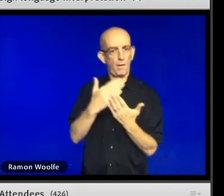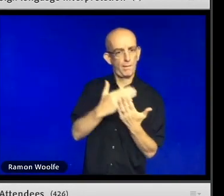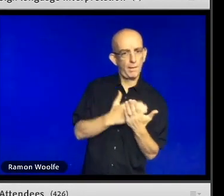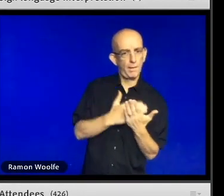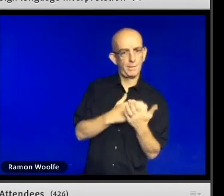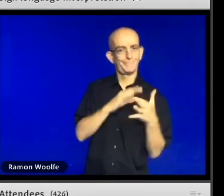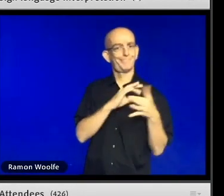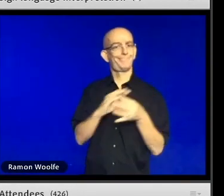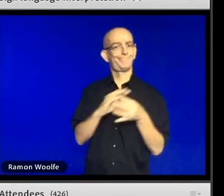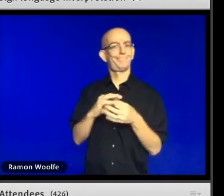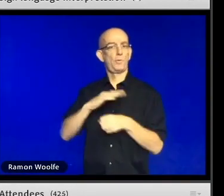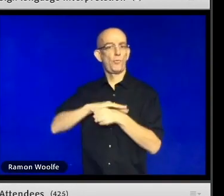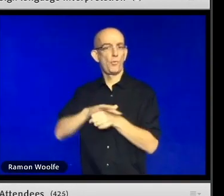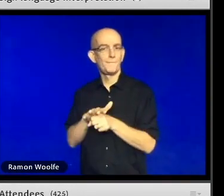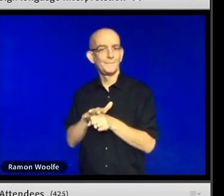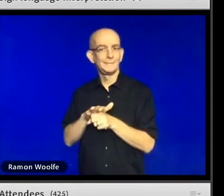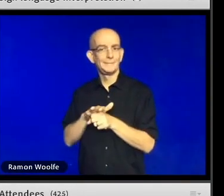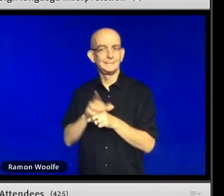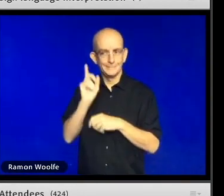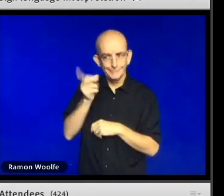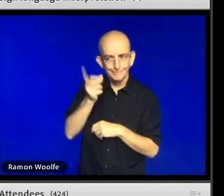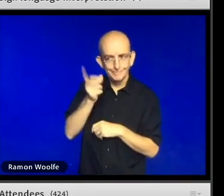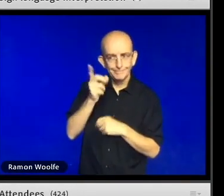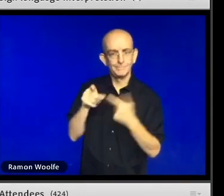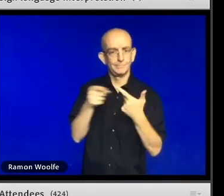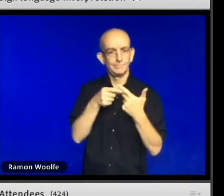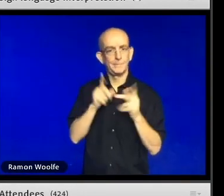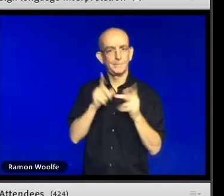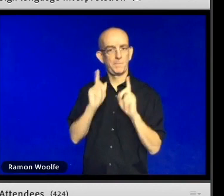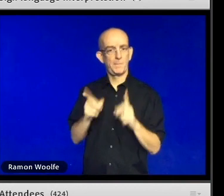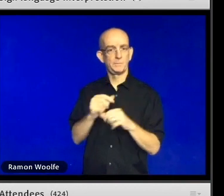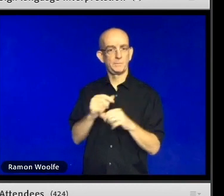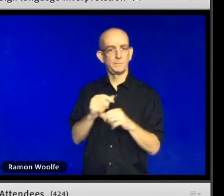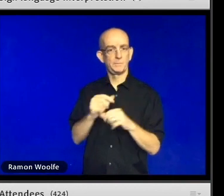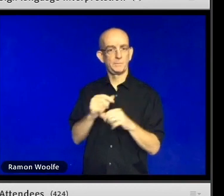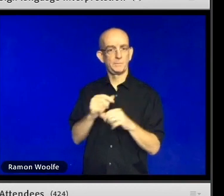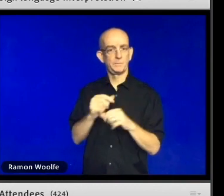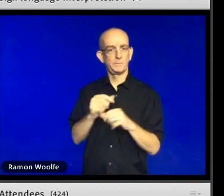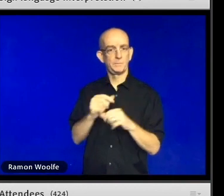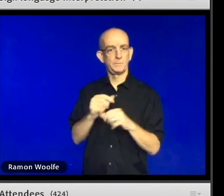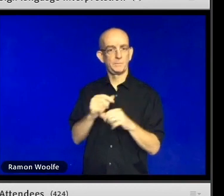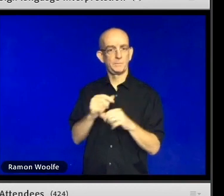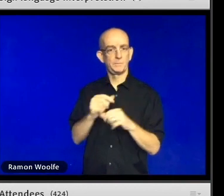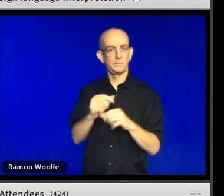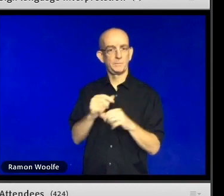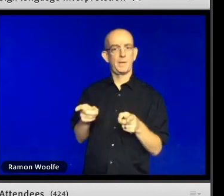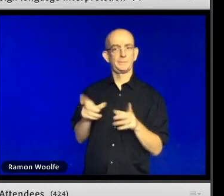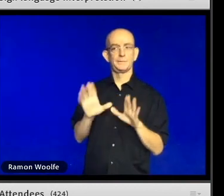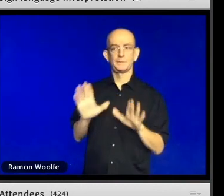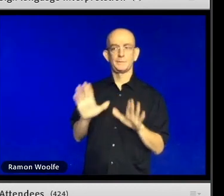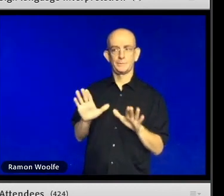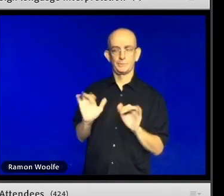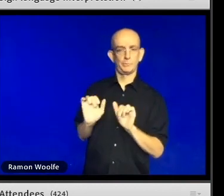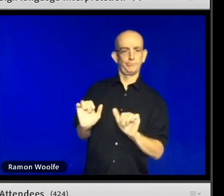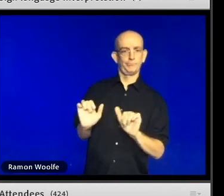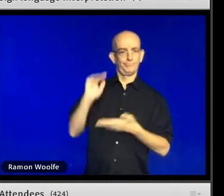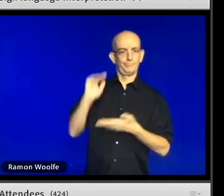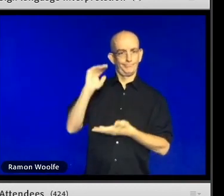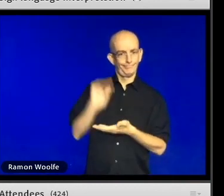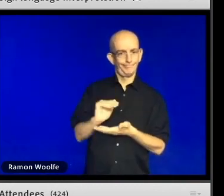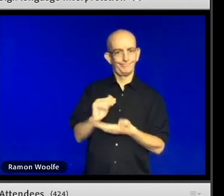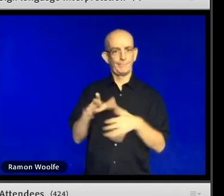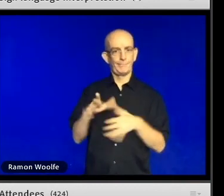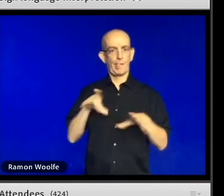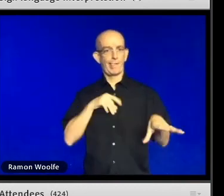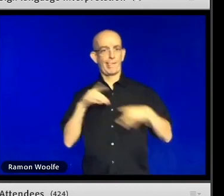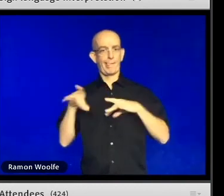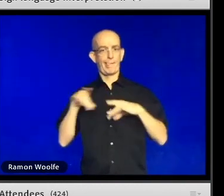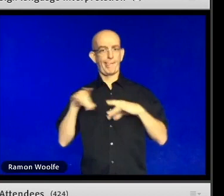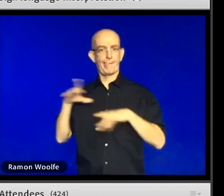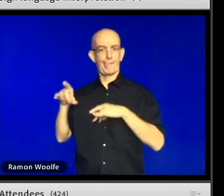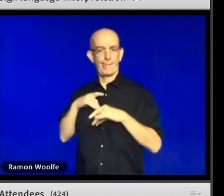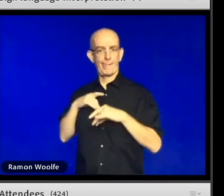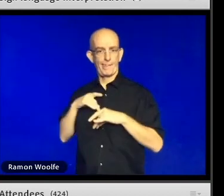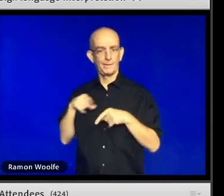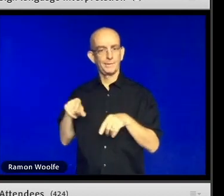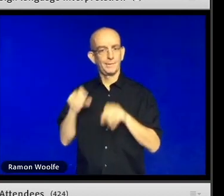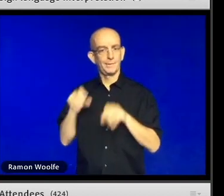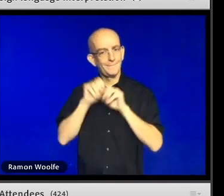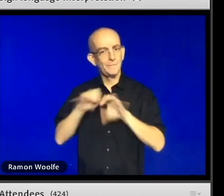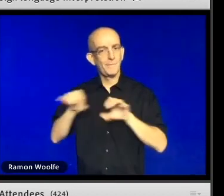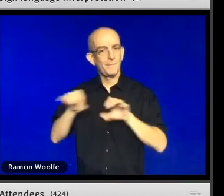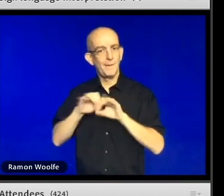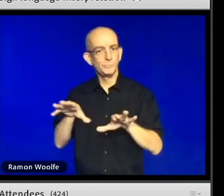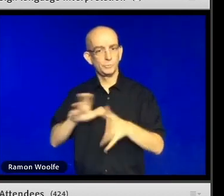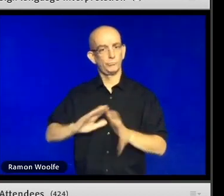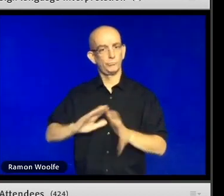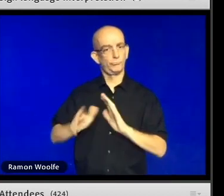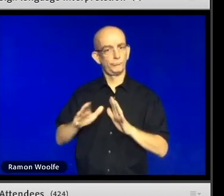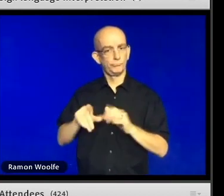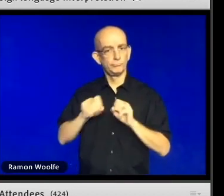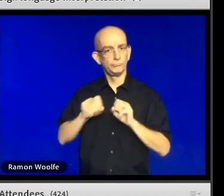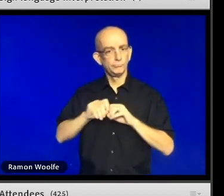as well as qualitative and quantitative data collection instruments. What was the limitation